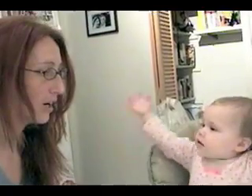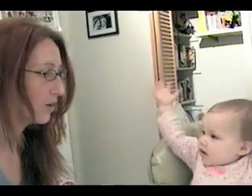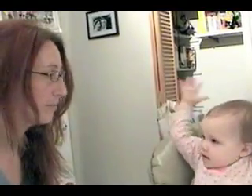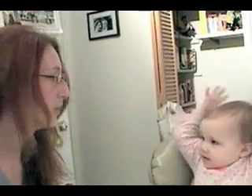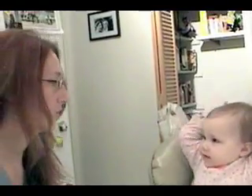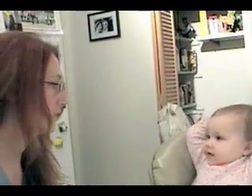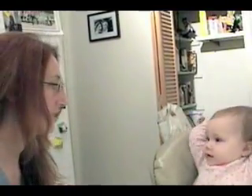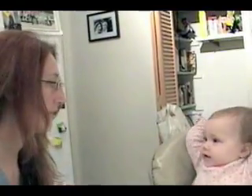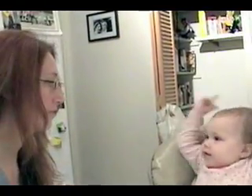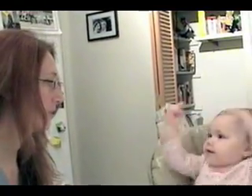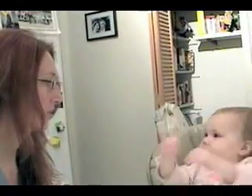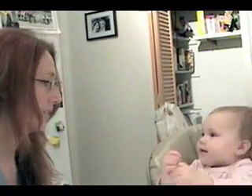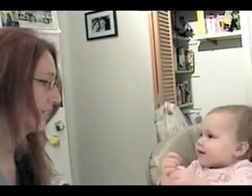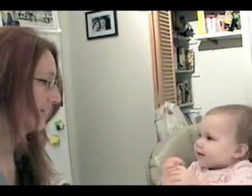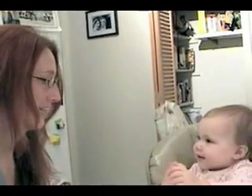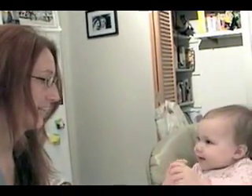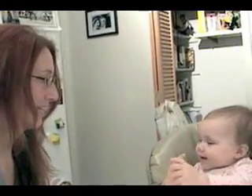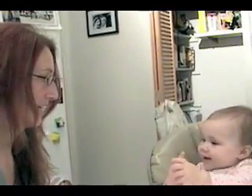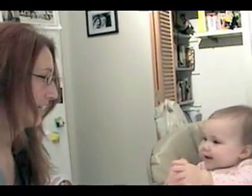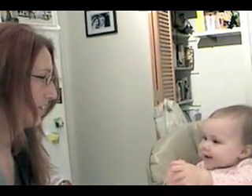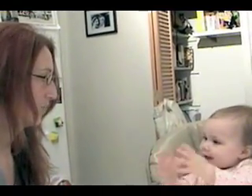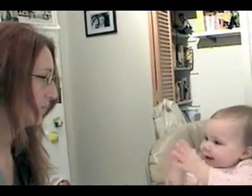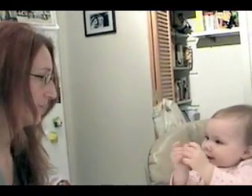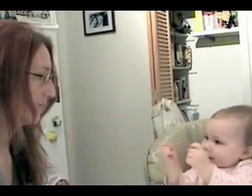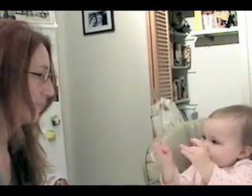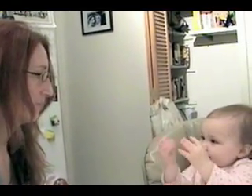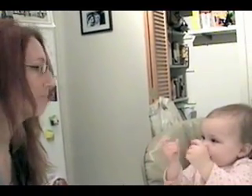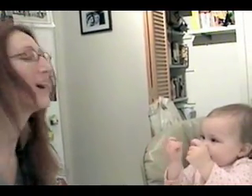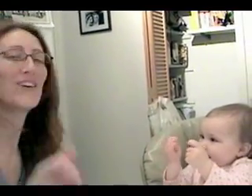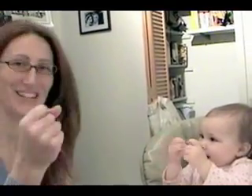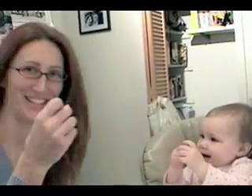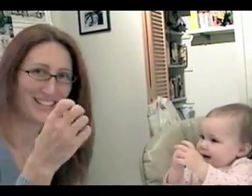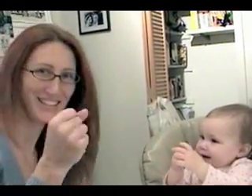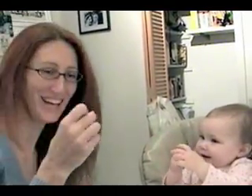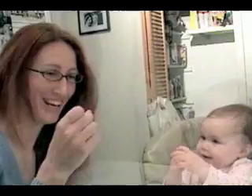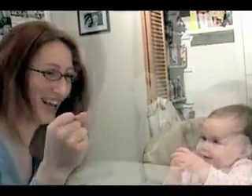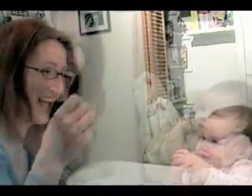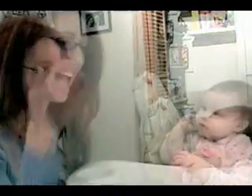How about milk? Whats the sign for milk? Milk, good!